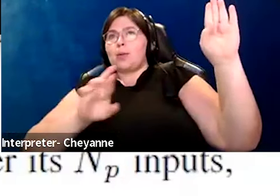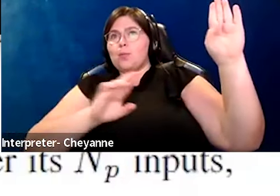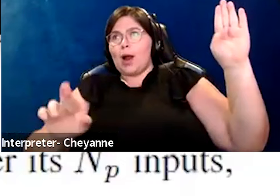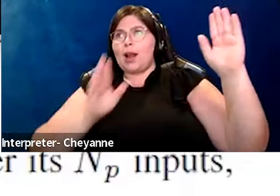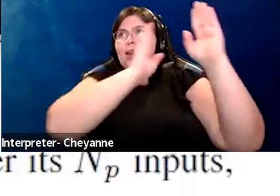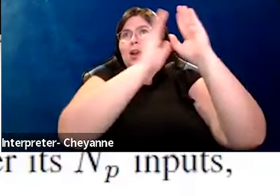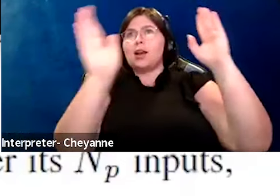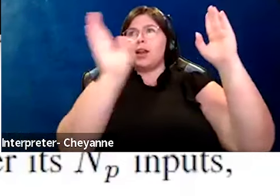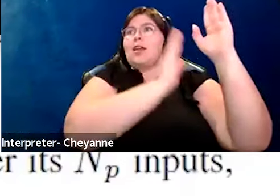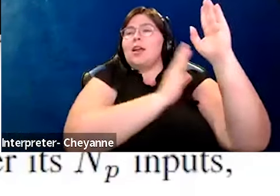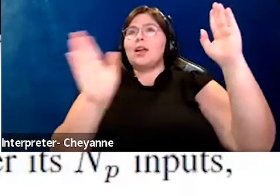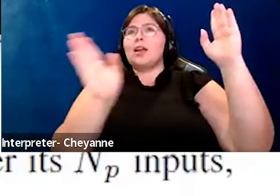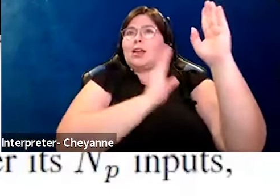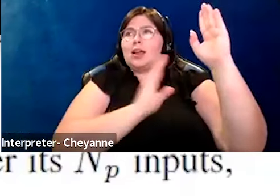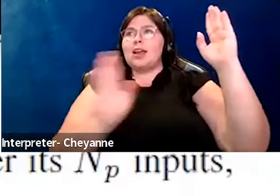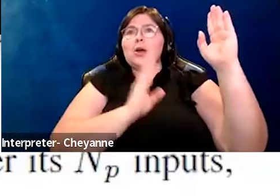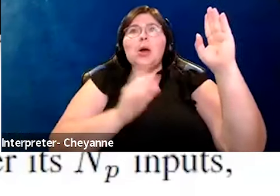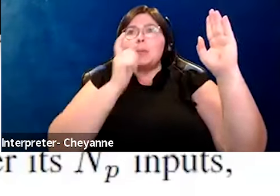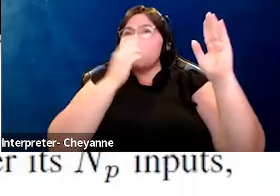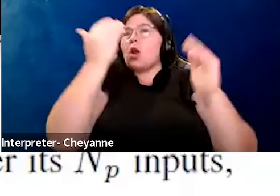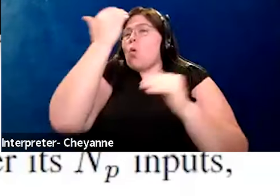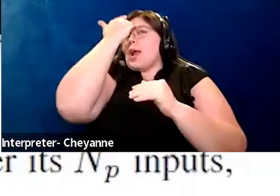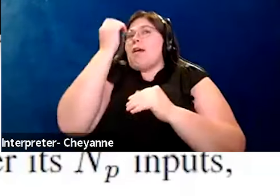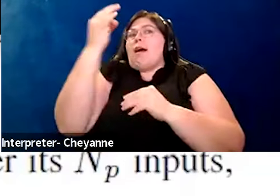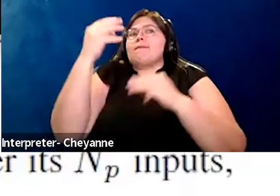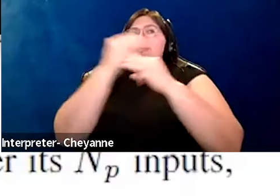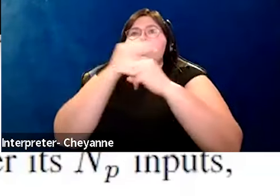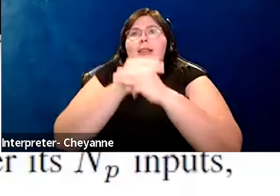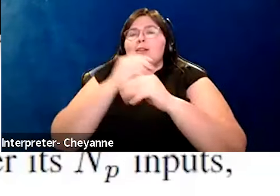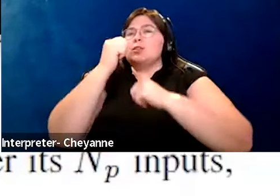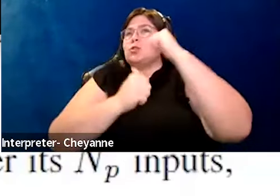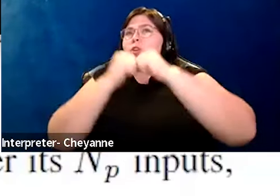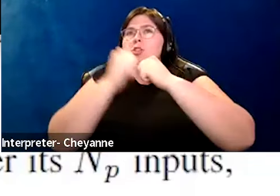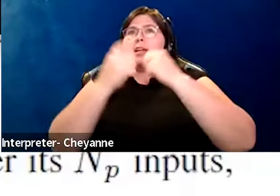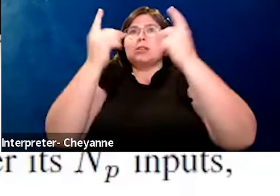But not being aware of any of the mathematical structure. Just finding characters deposited